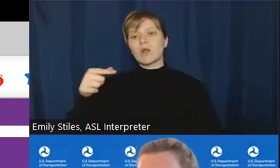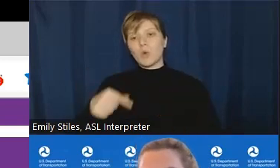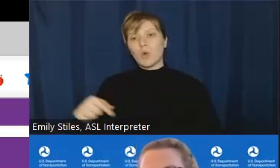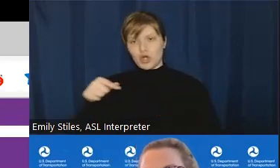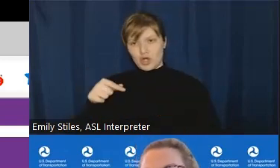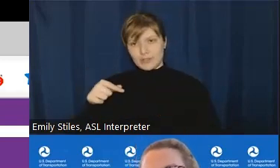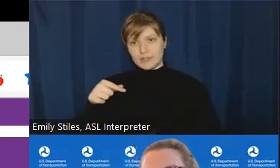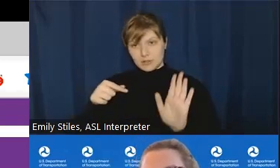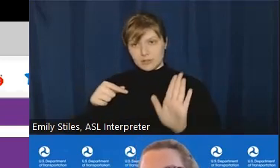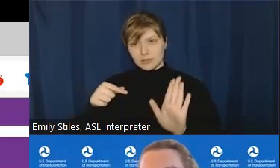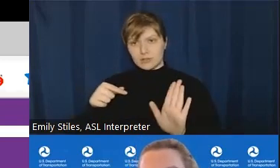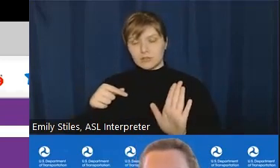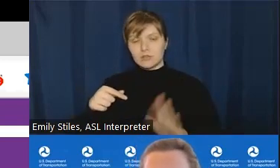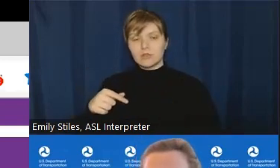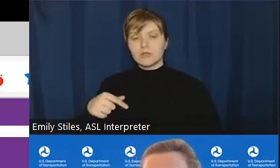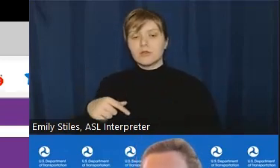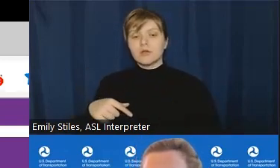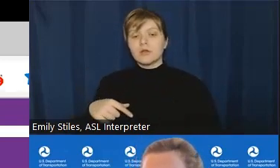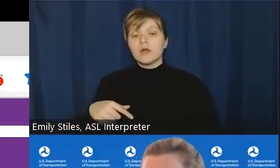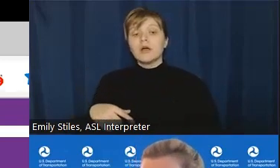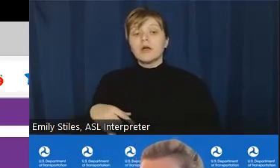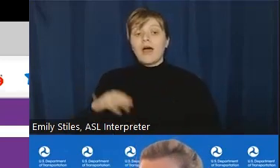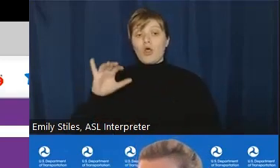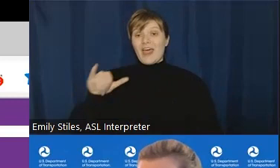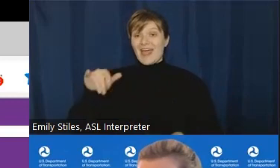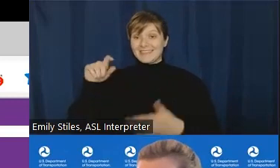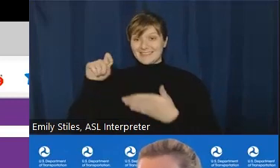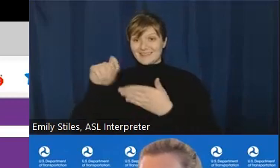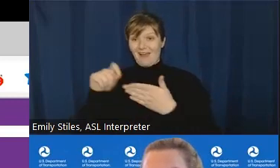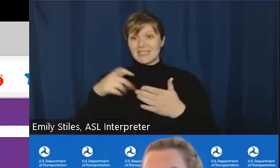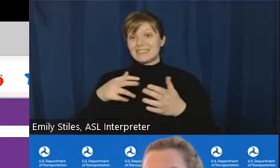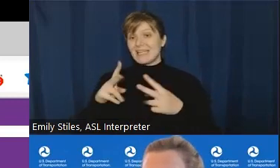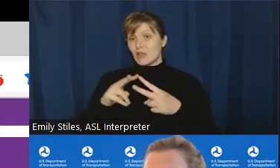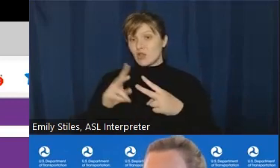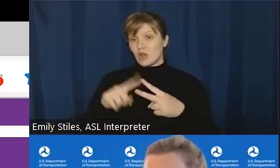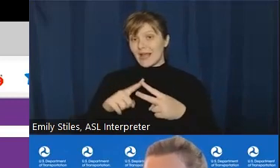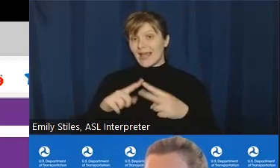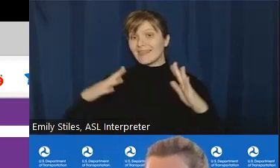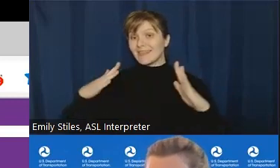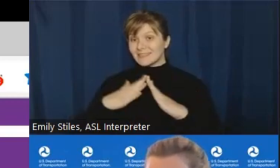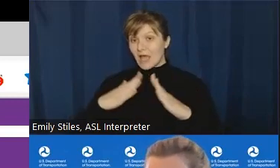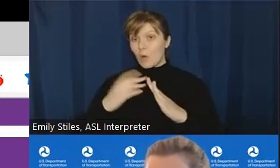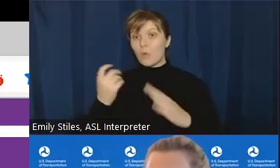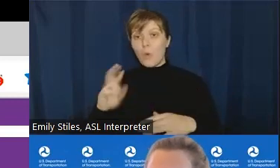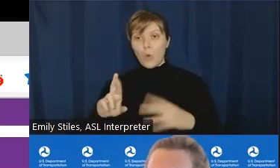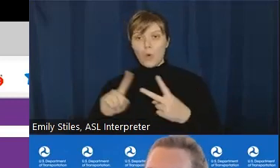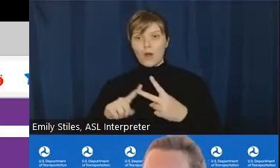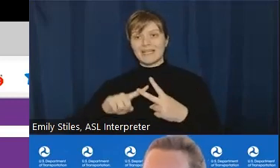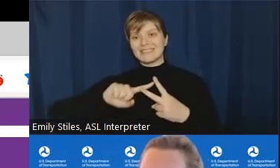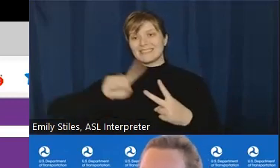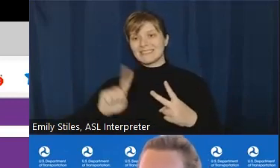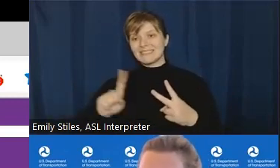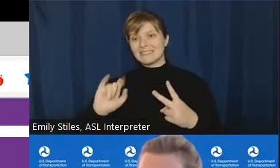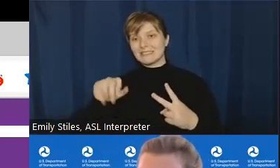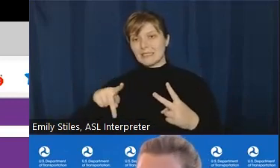The dot is placed either in the town or ZIP Code or headquarter location of that transit grantee.